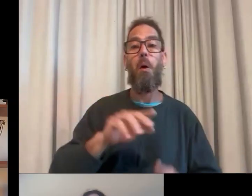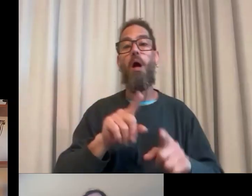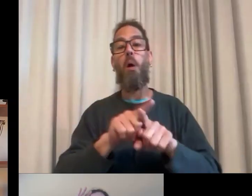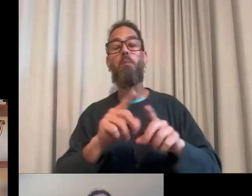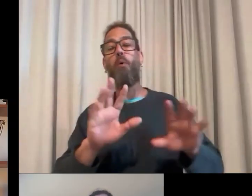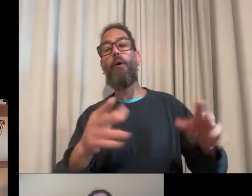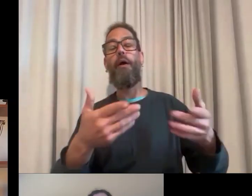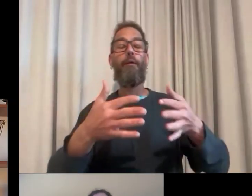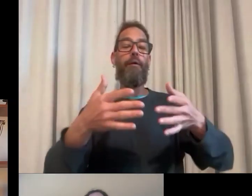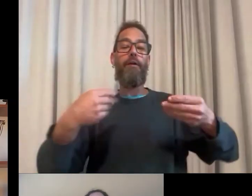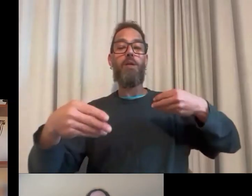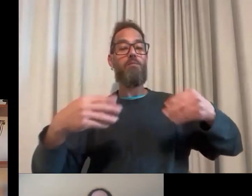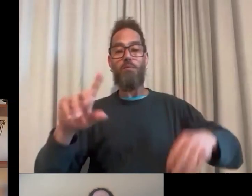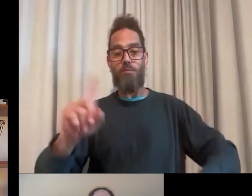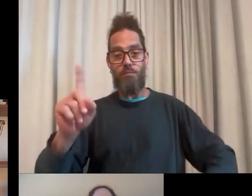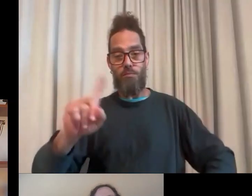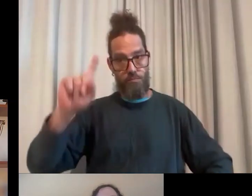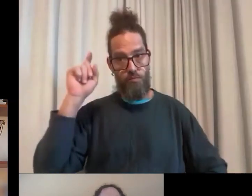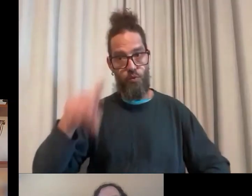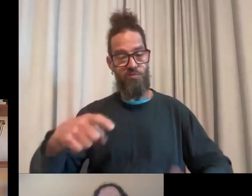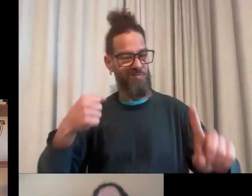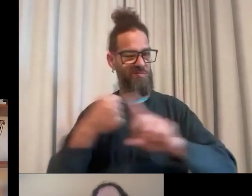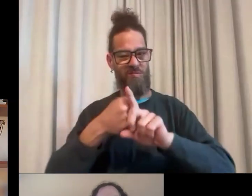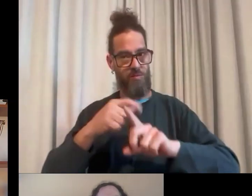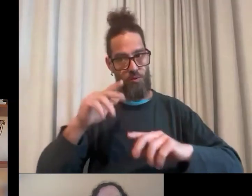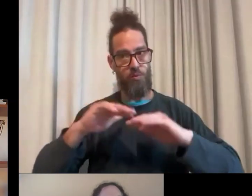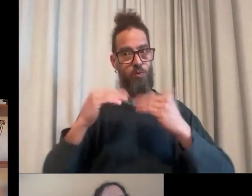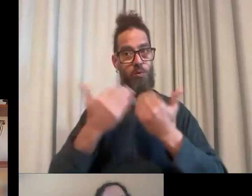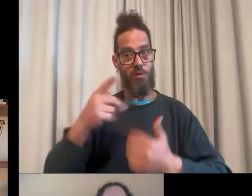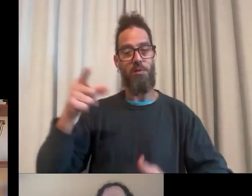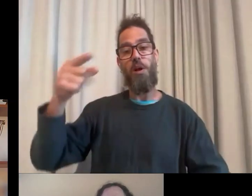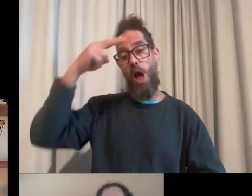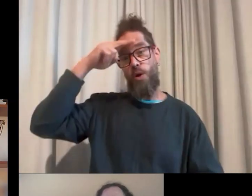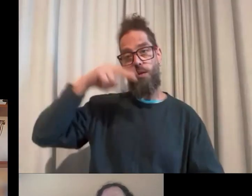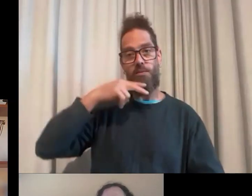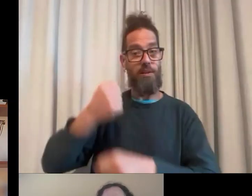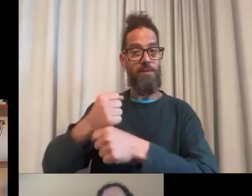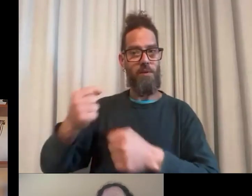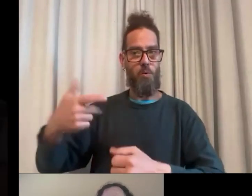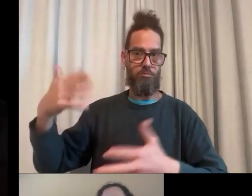not just this show or that show. And this was a first in the world, and it stuck since then.